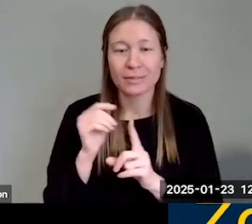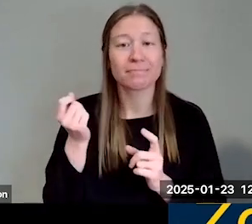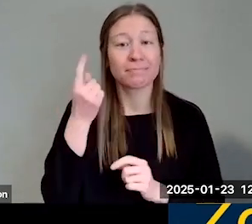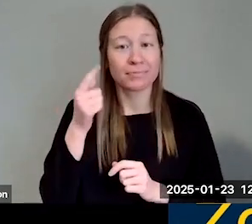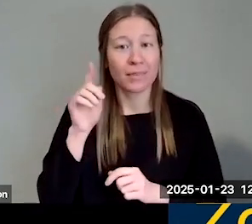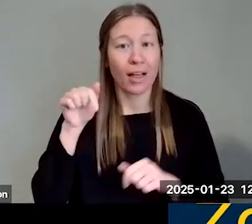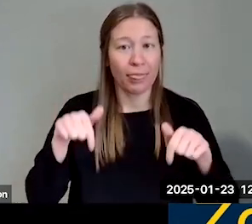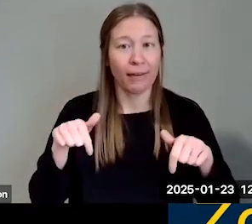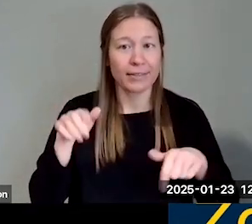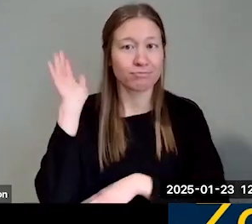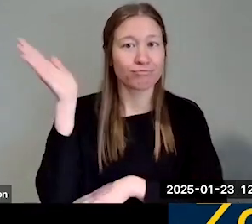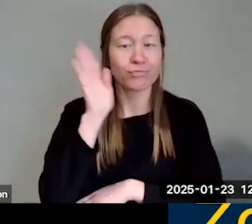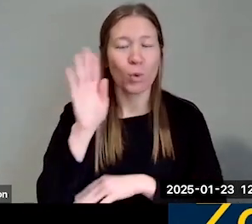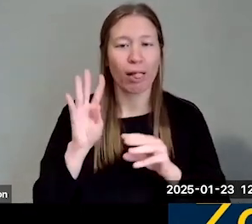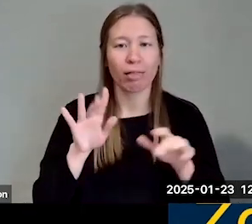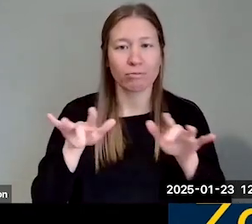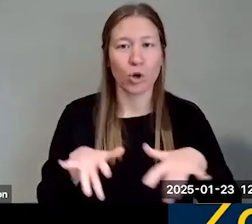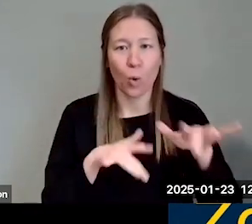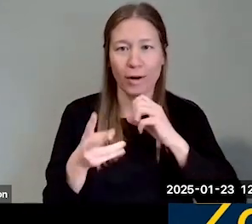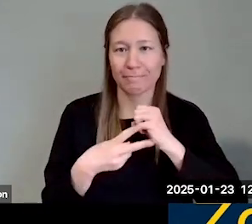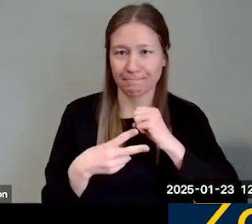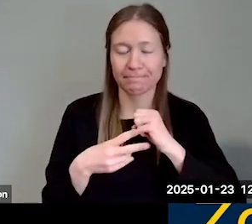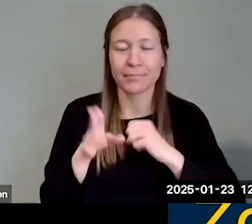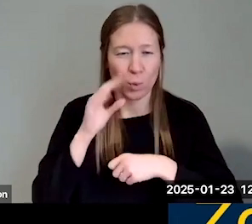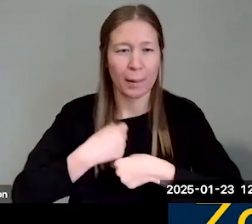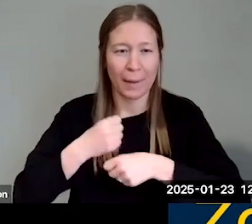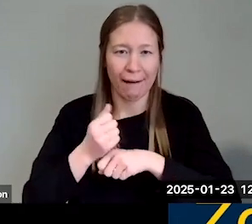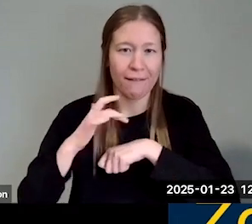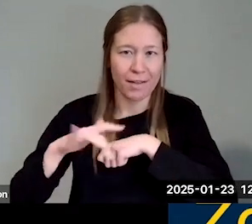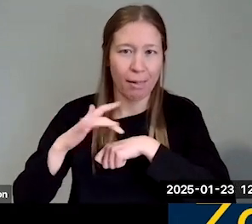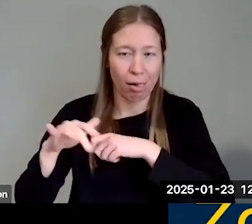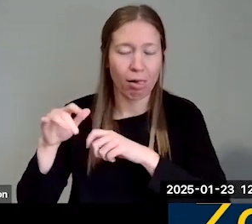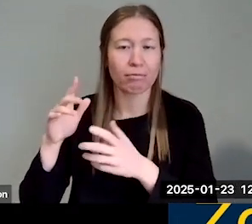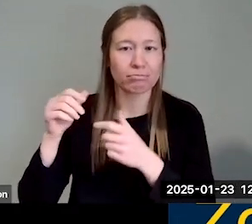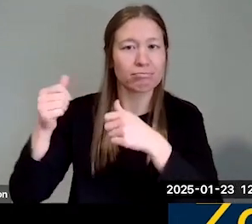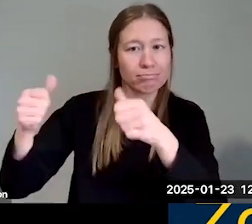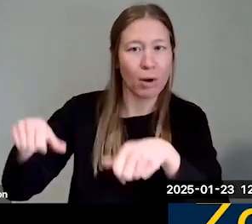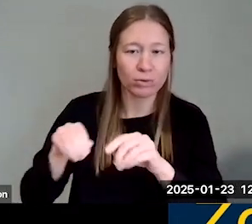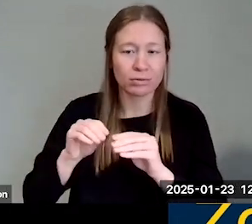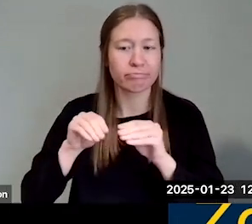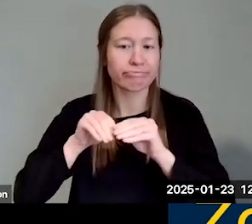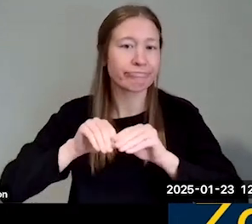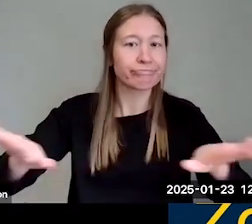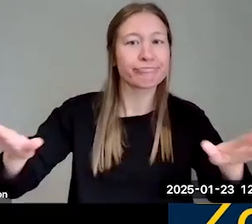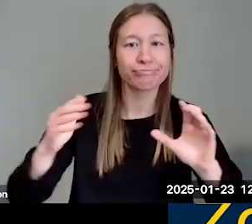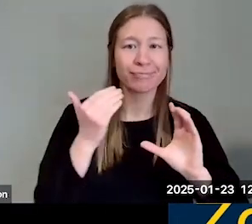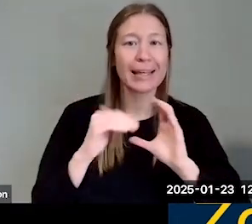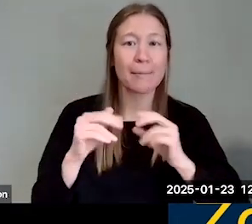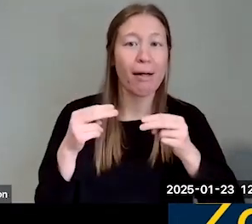and will be made available as soon as possible. The slides will be emailed to all registered participants